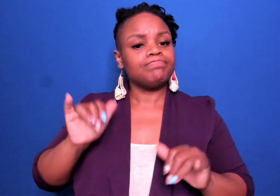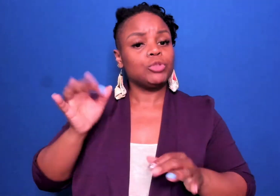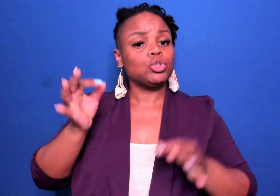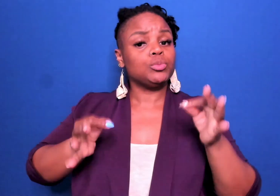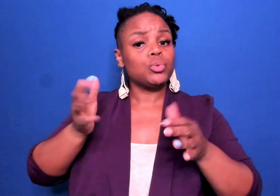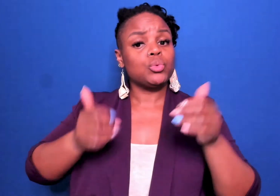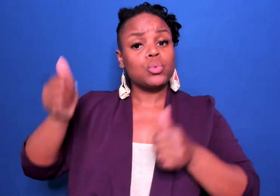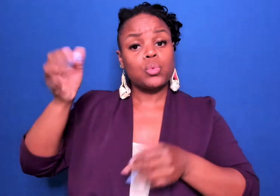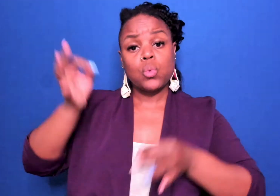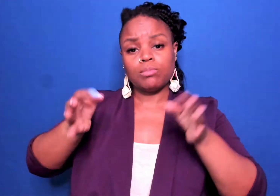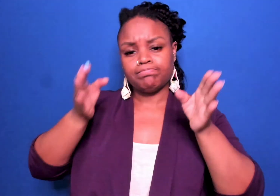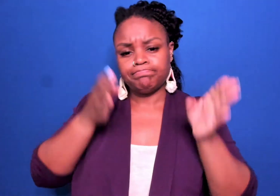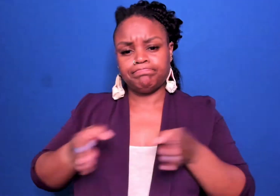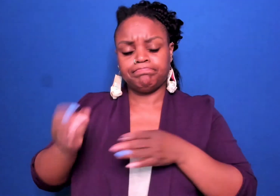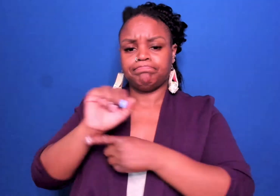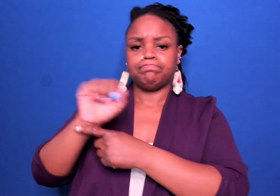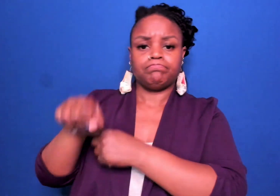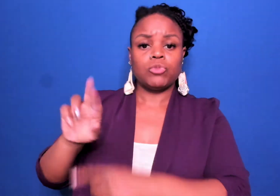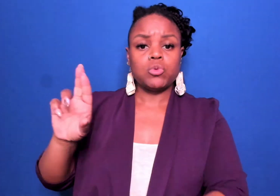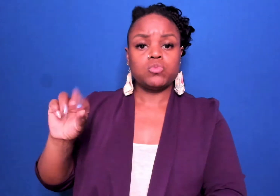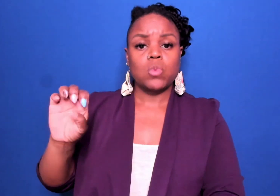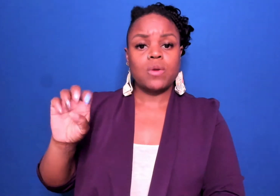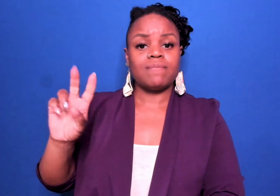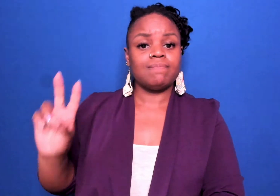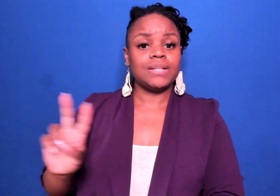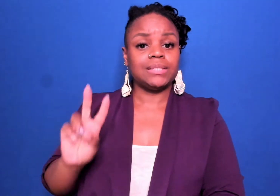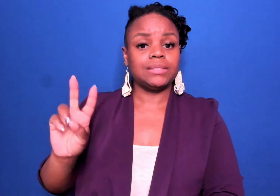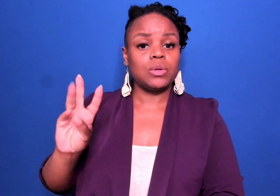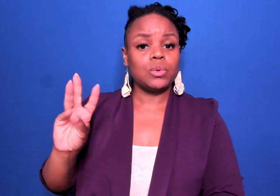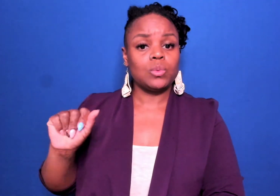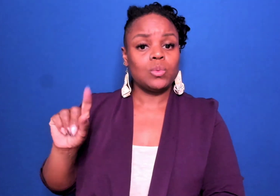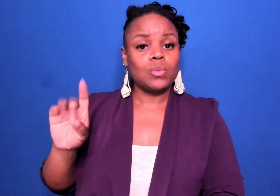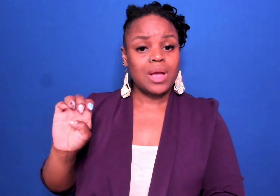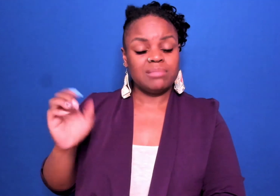that the Supreme Court planned to overturn Roe v. Wade,